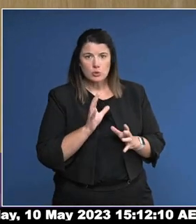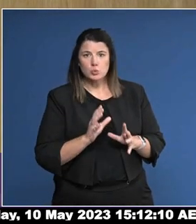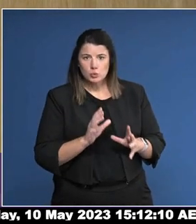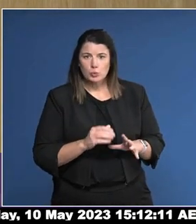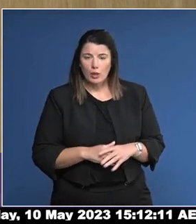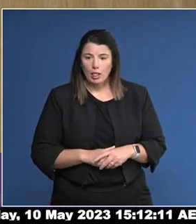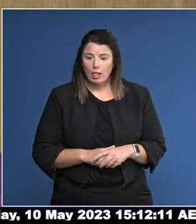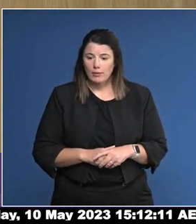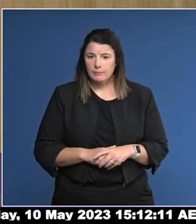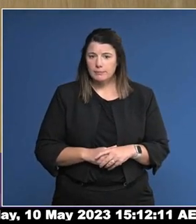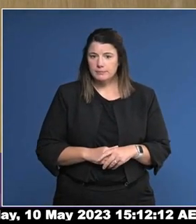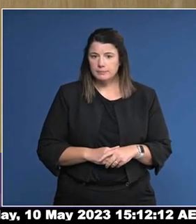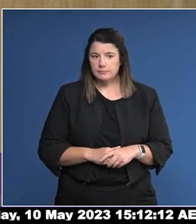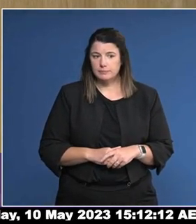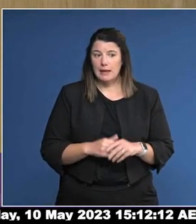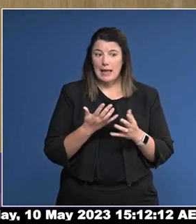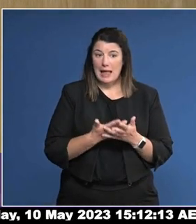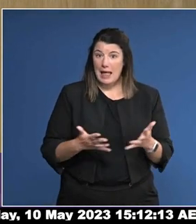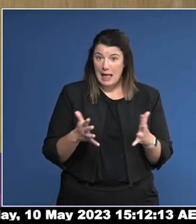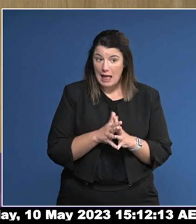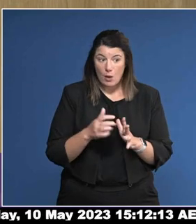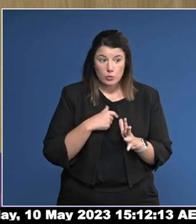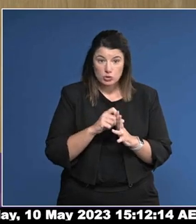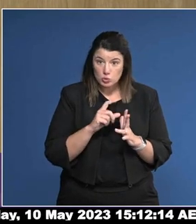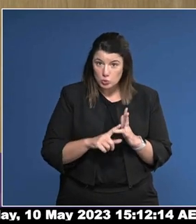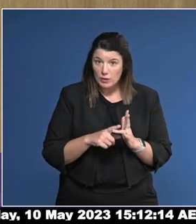the mechanism for doing that would be through child protection, our child